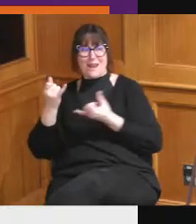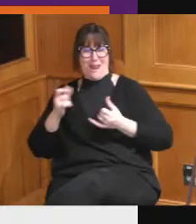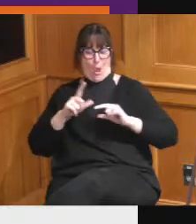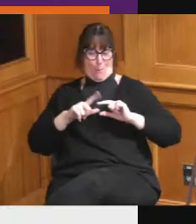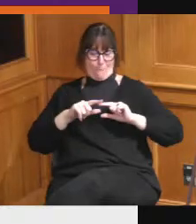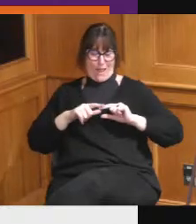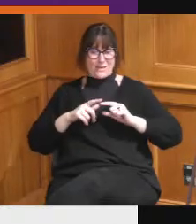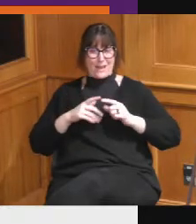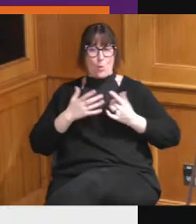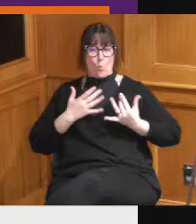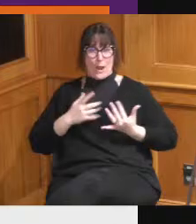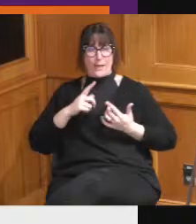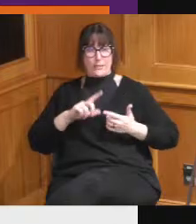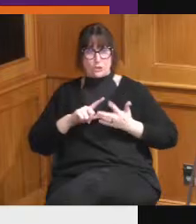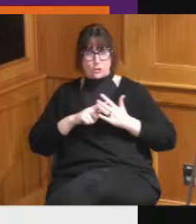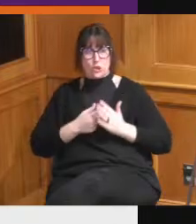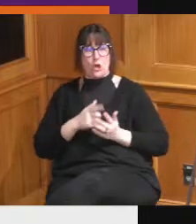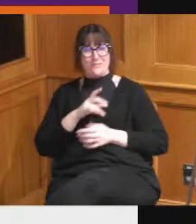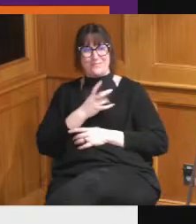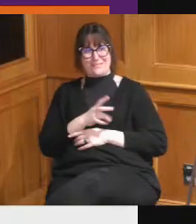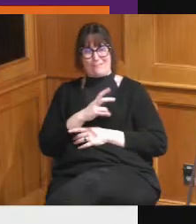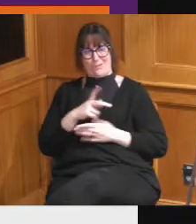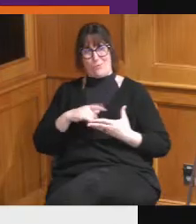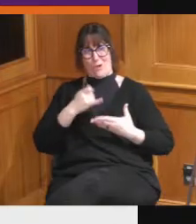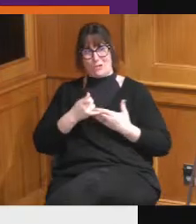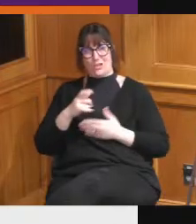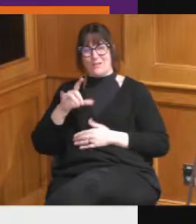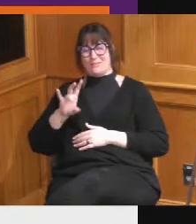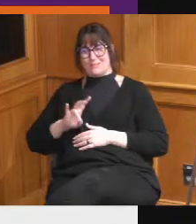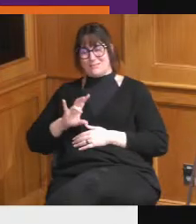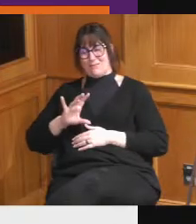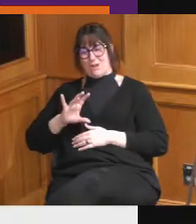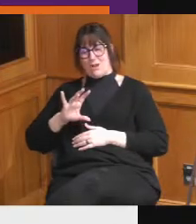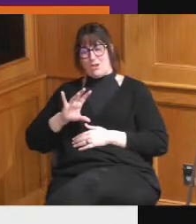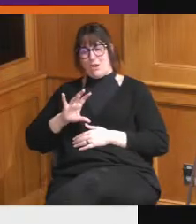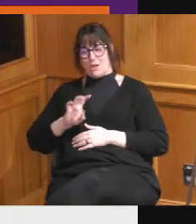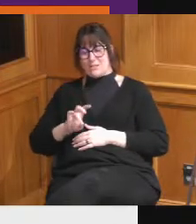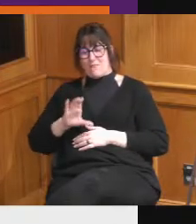know those numbers would be updated if we took that snapshot today and then similarly some of